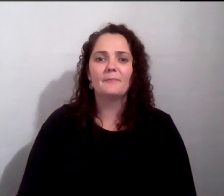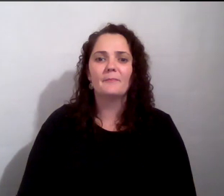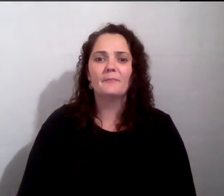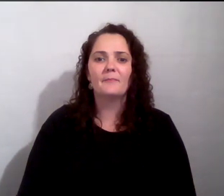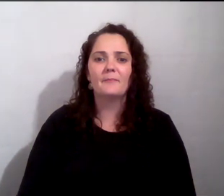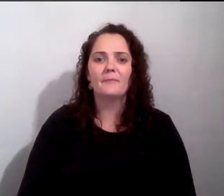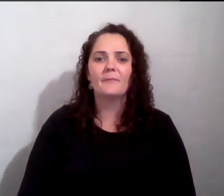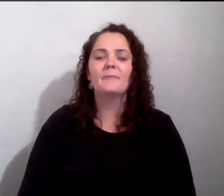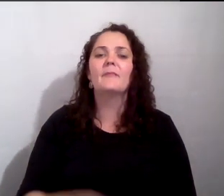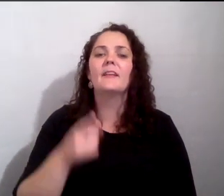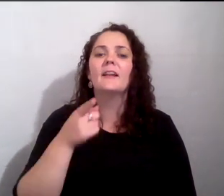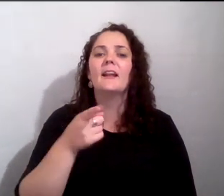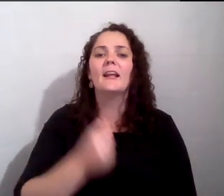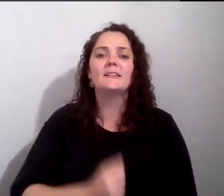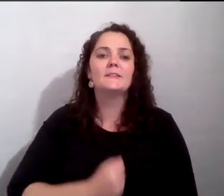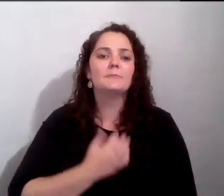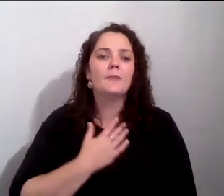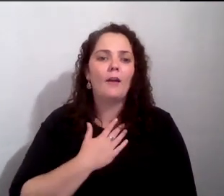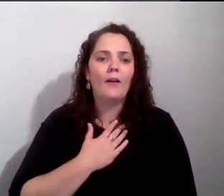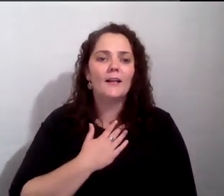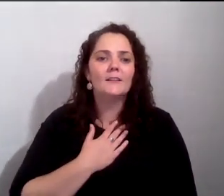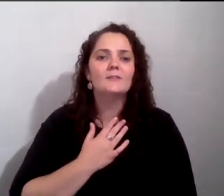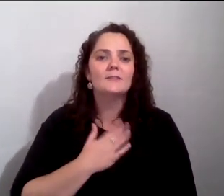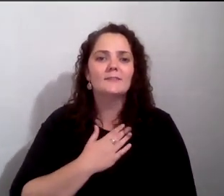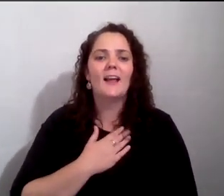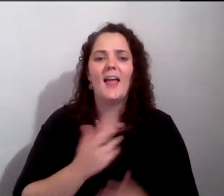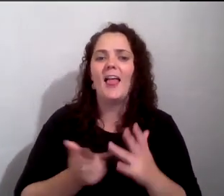by another great influence in Fairweather's work which is Chinese